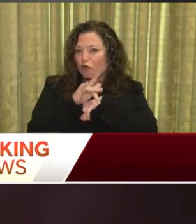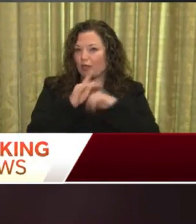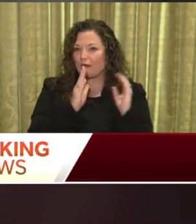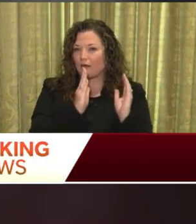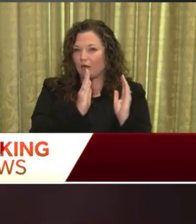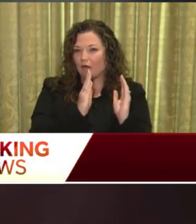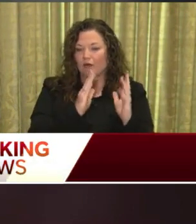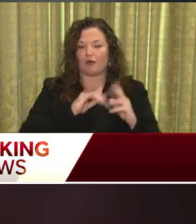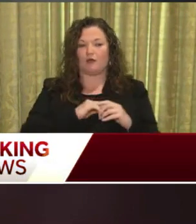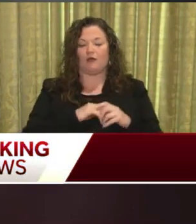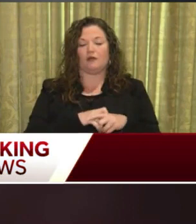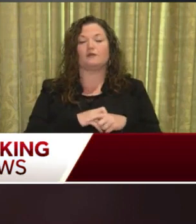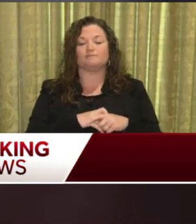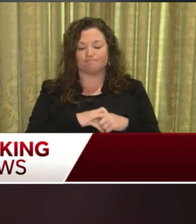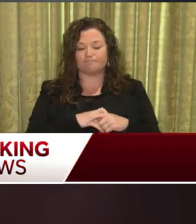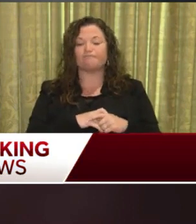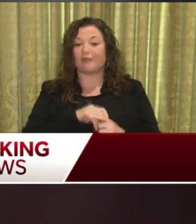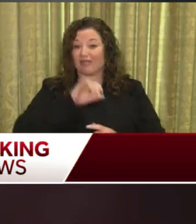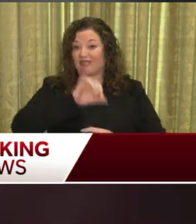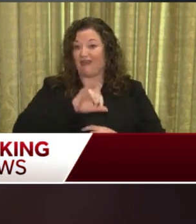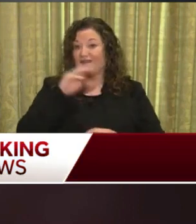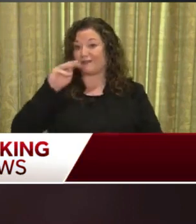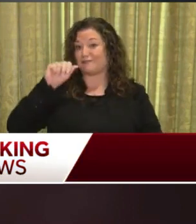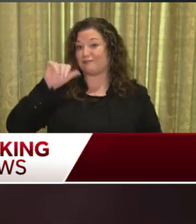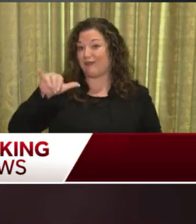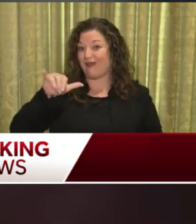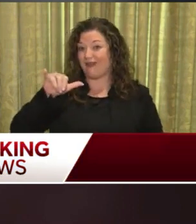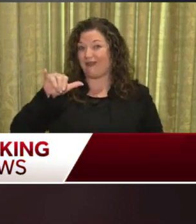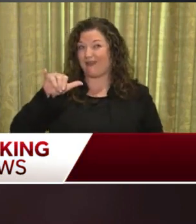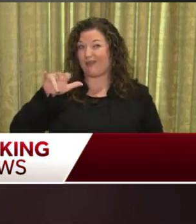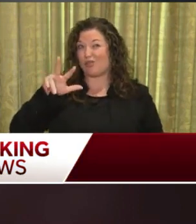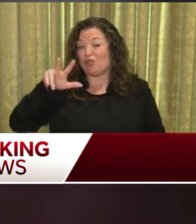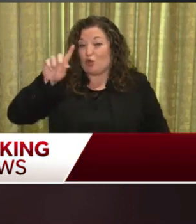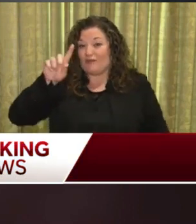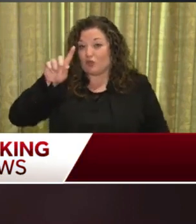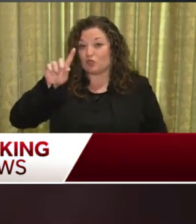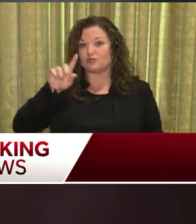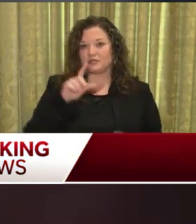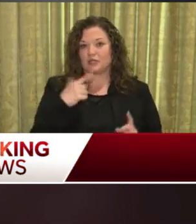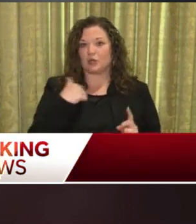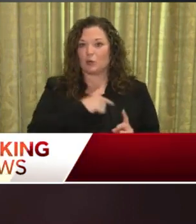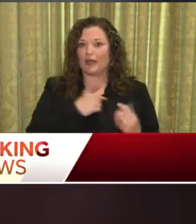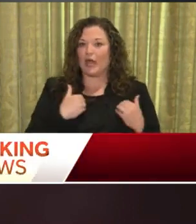GROWTH OF IT IN ARKANSAS THE DEALT VARIANT ON THE LEFT.